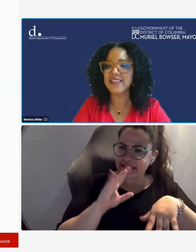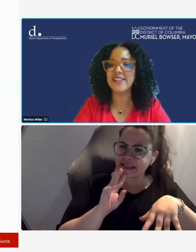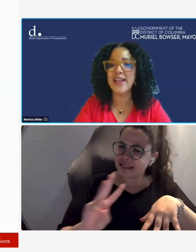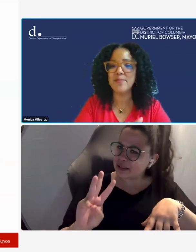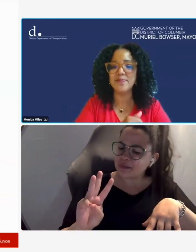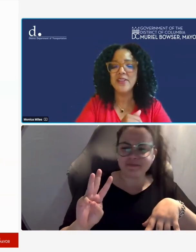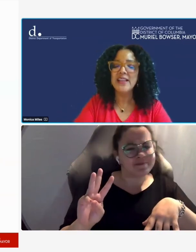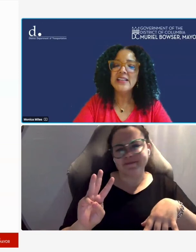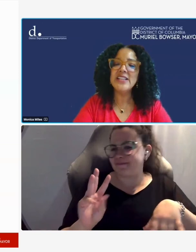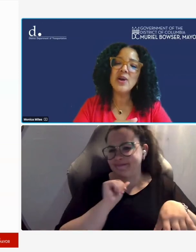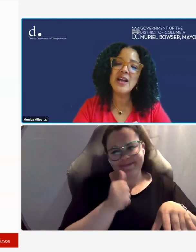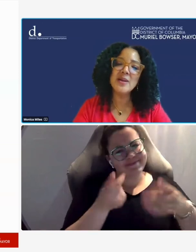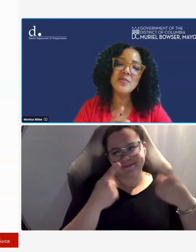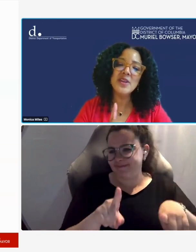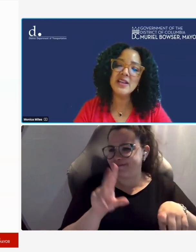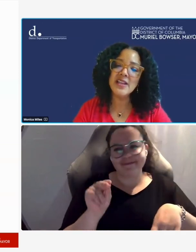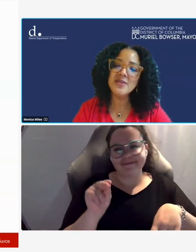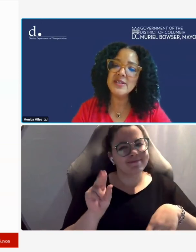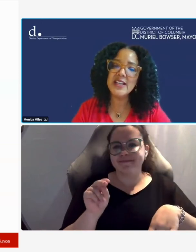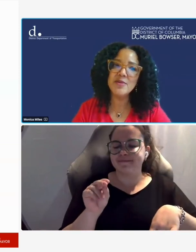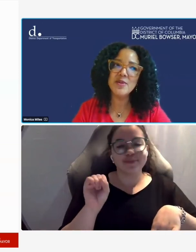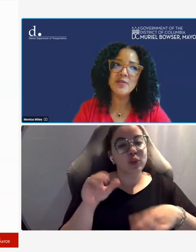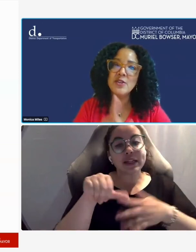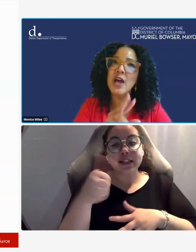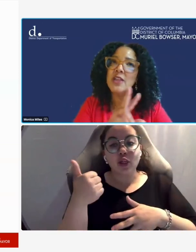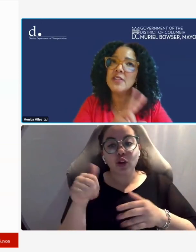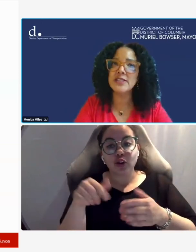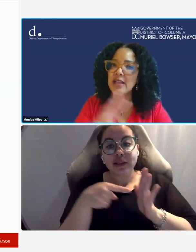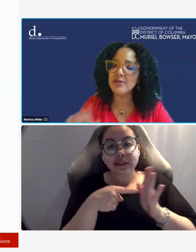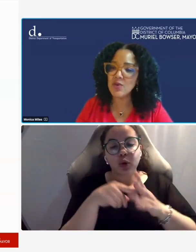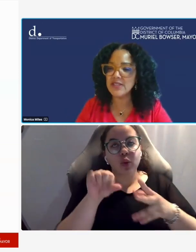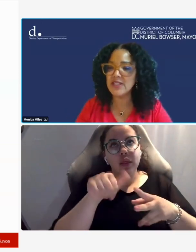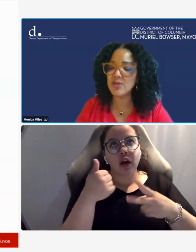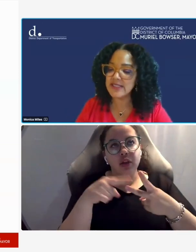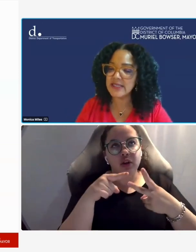to happen so um another example would be so the other son so that was the one son who was six he